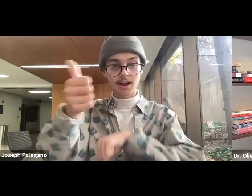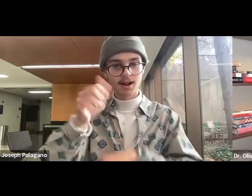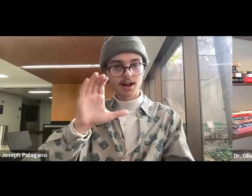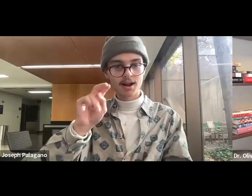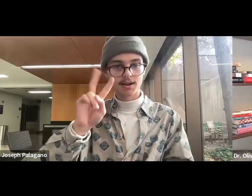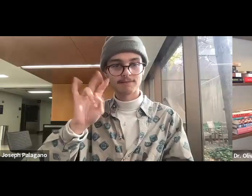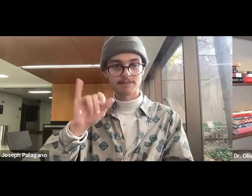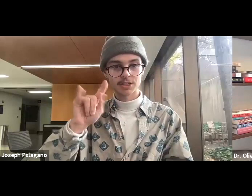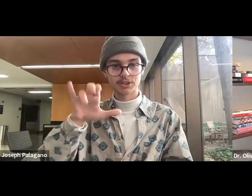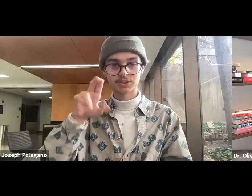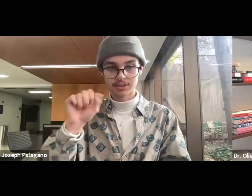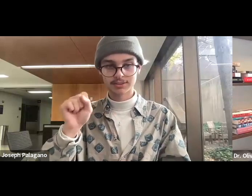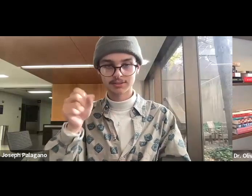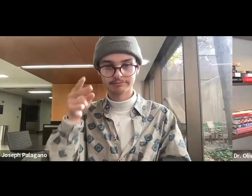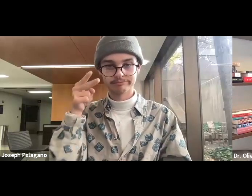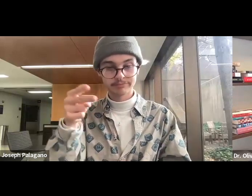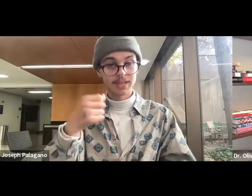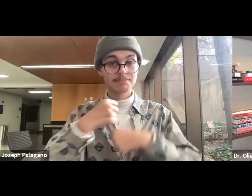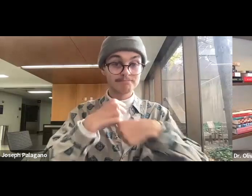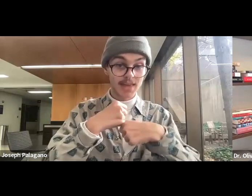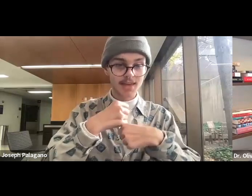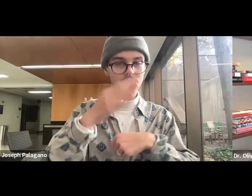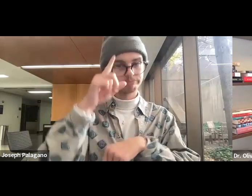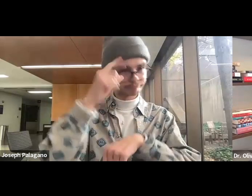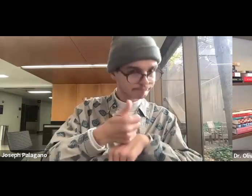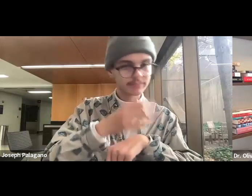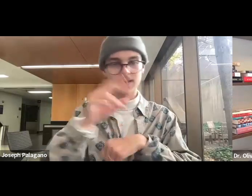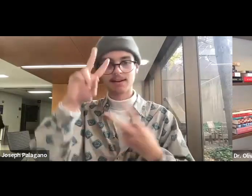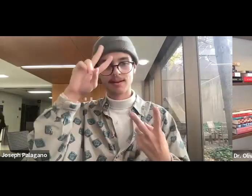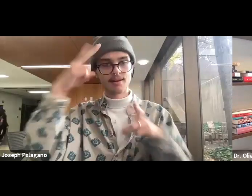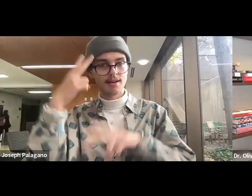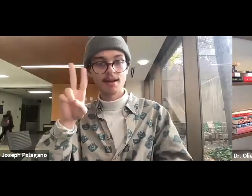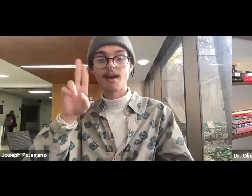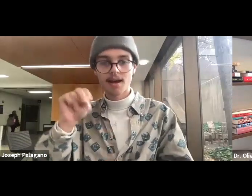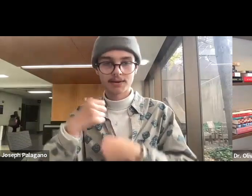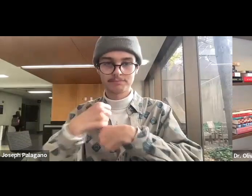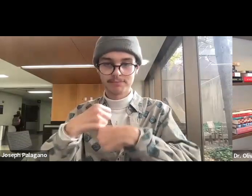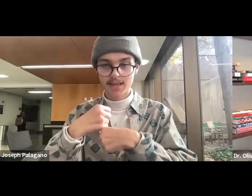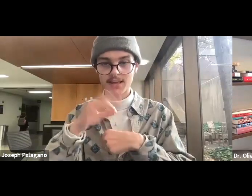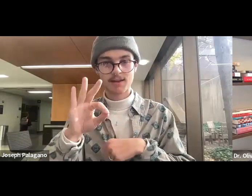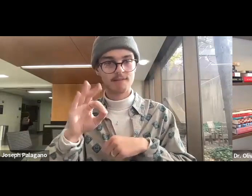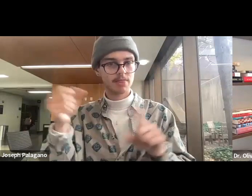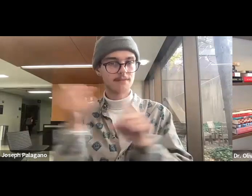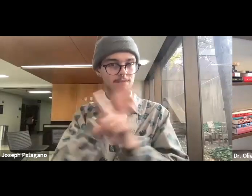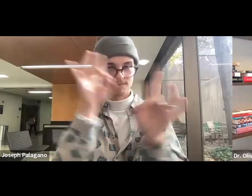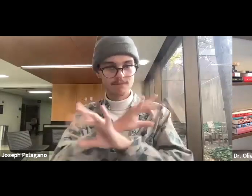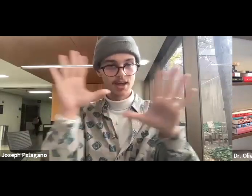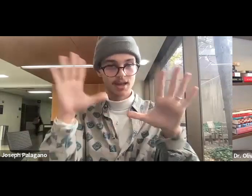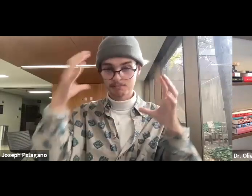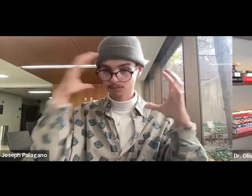author of his book: